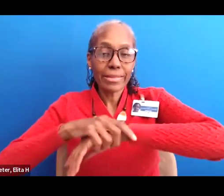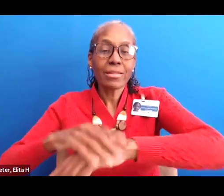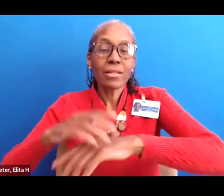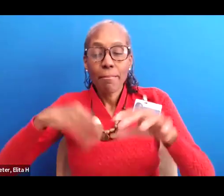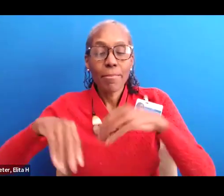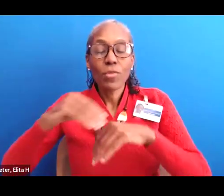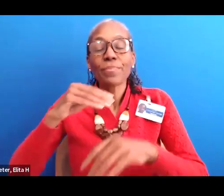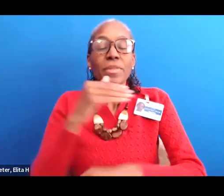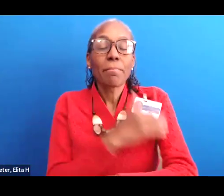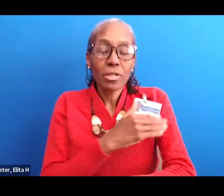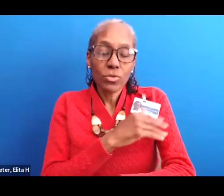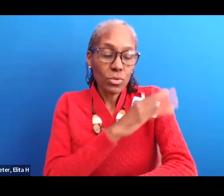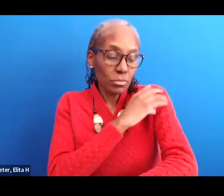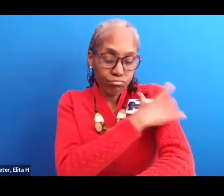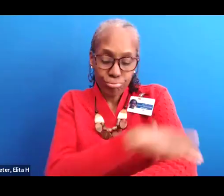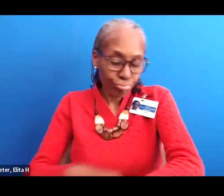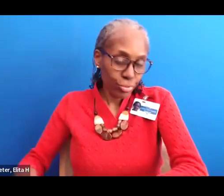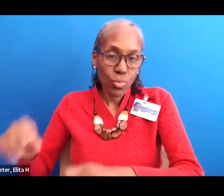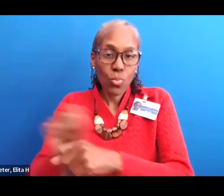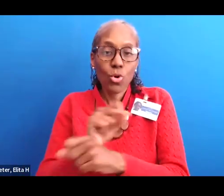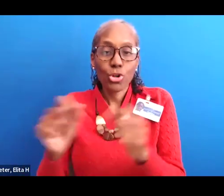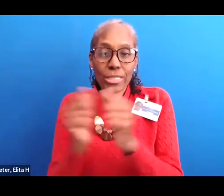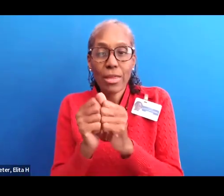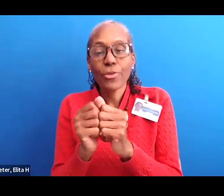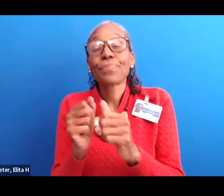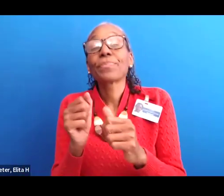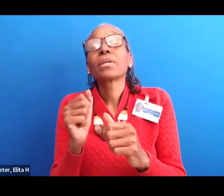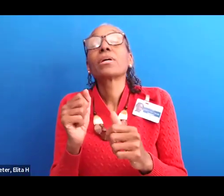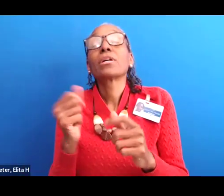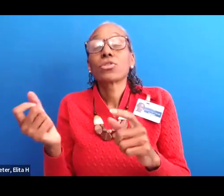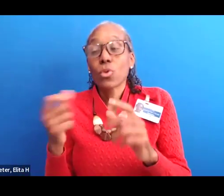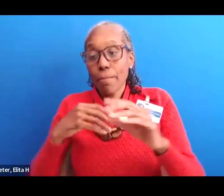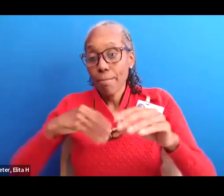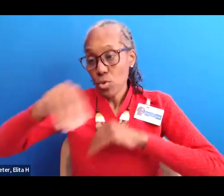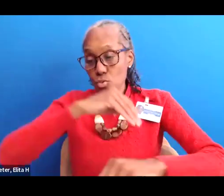the muscles all work together. That will stimulate the muscles in your abdomen, which